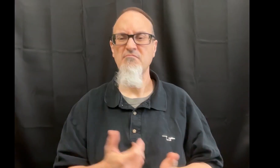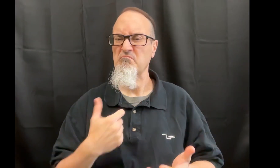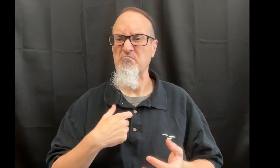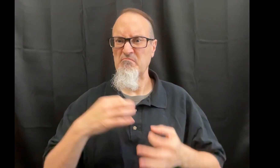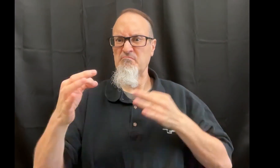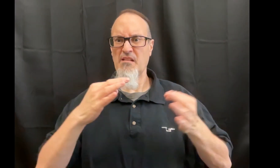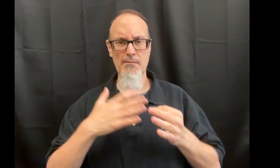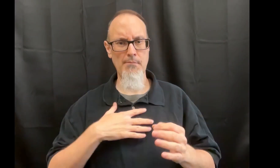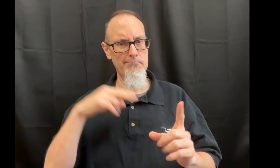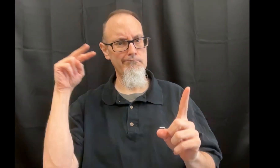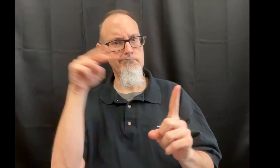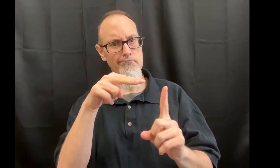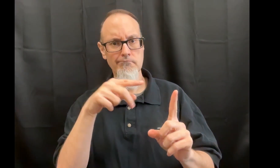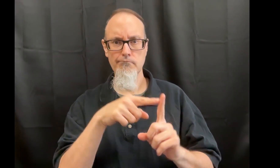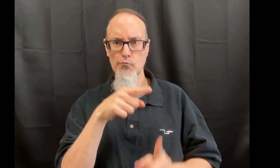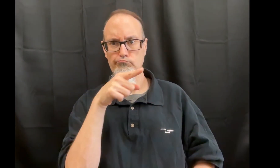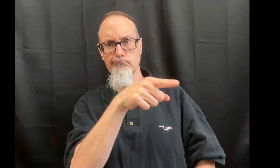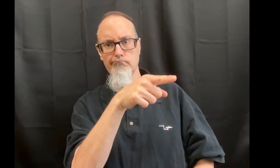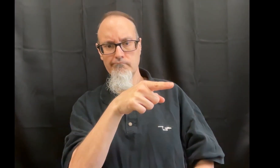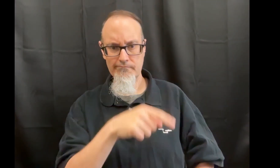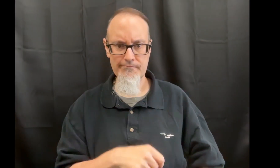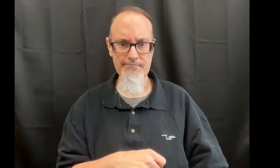I explain my point of view to the interpreter.